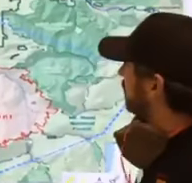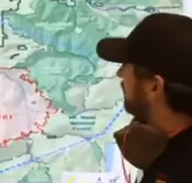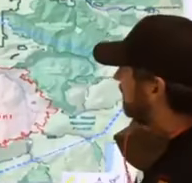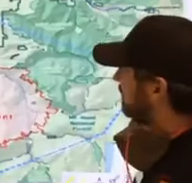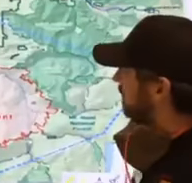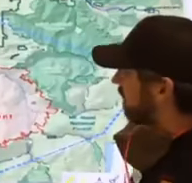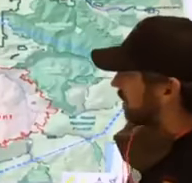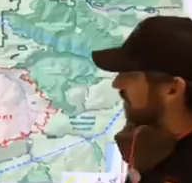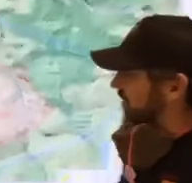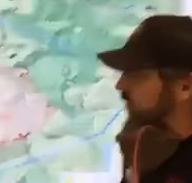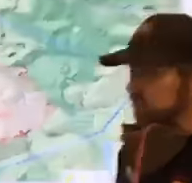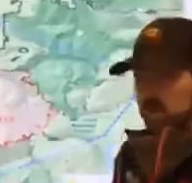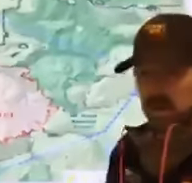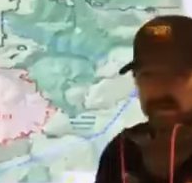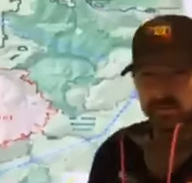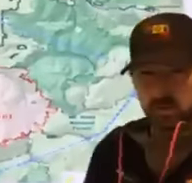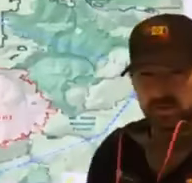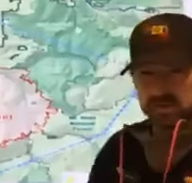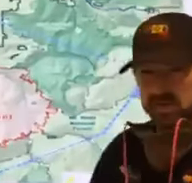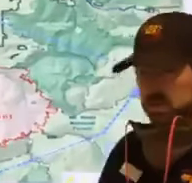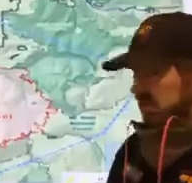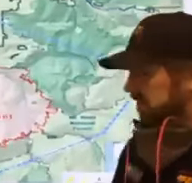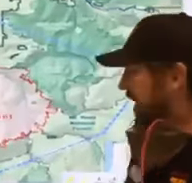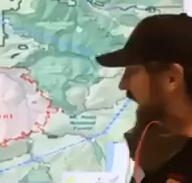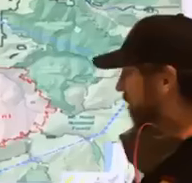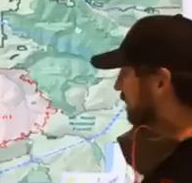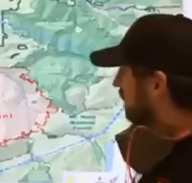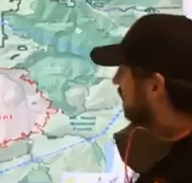update but first we'll kind of give an orientation to the map